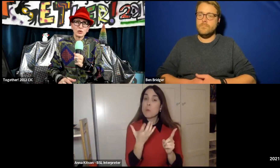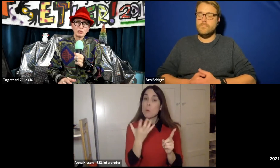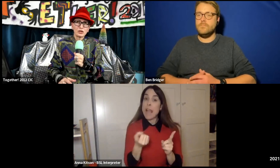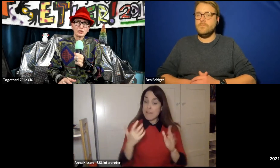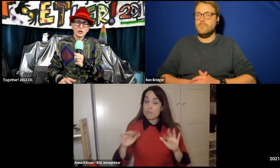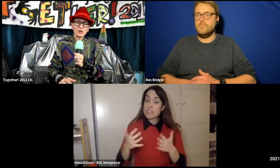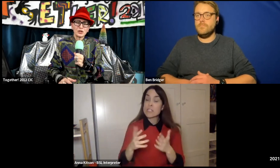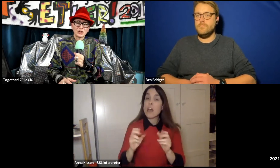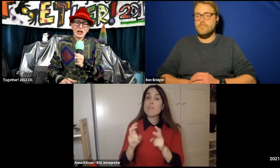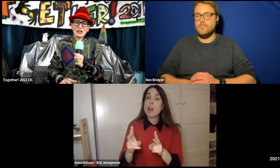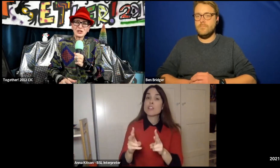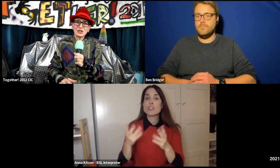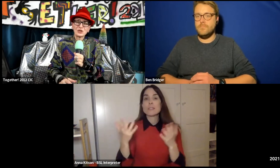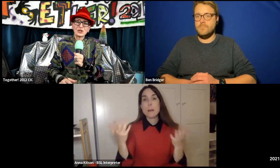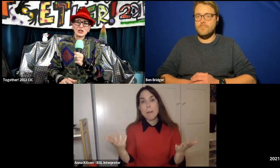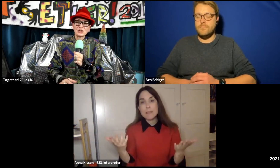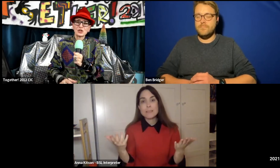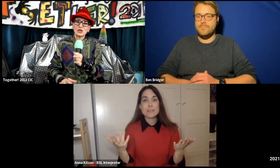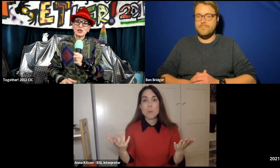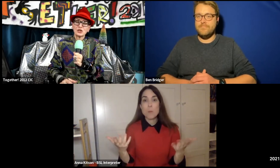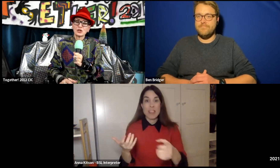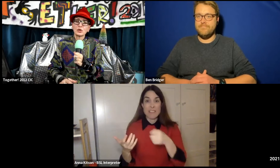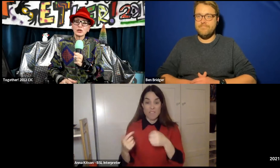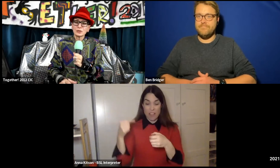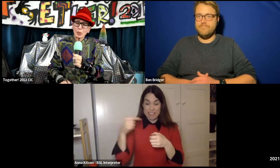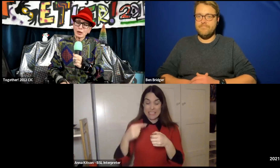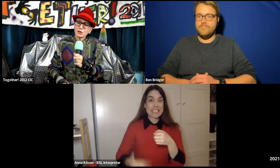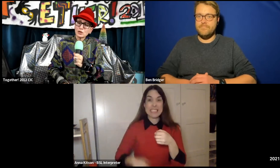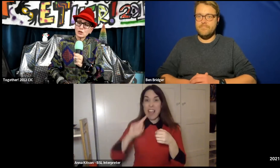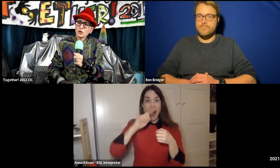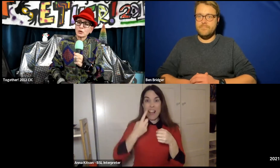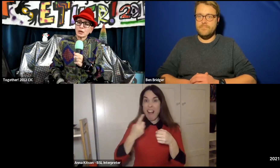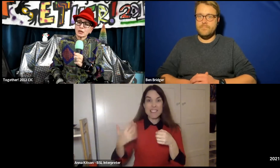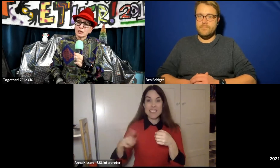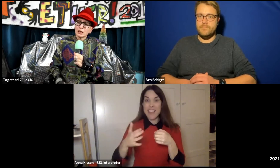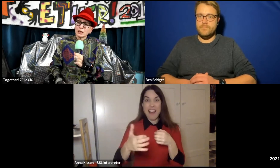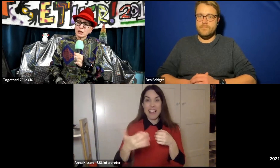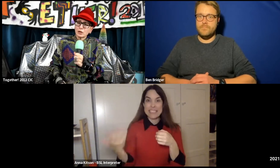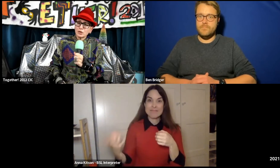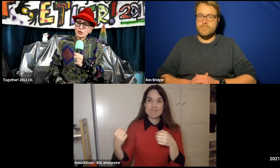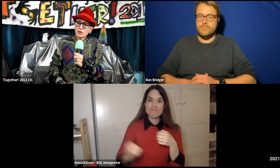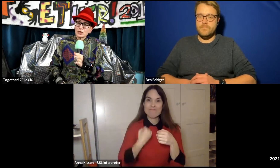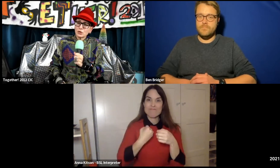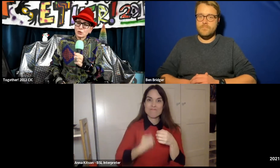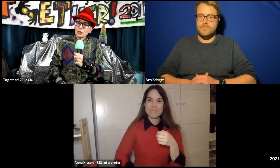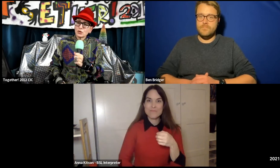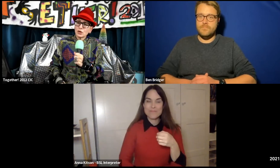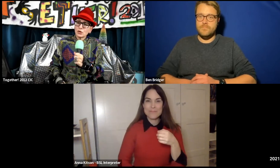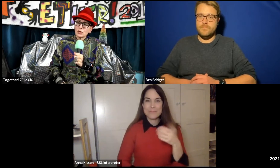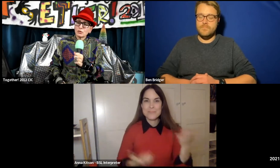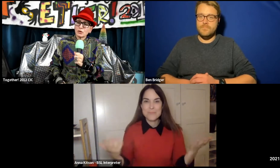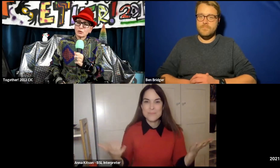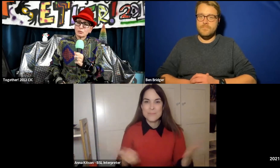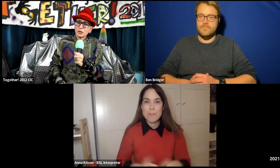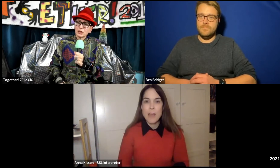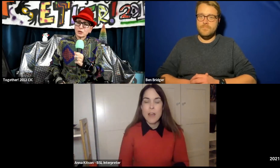a microphone stand I can't actually do it. So I'm just going to also pick up a